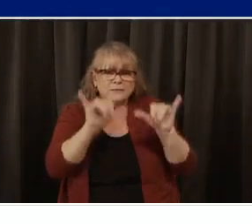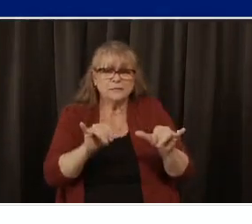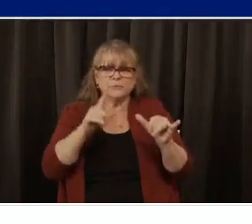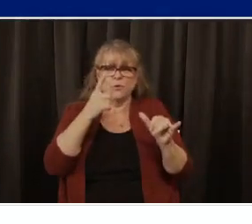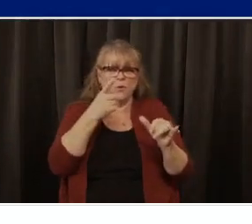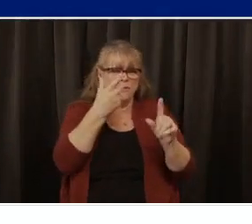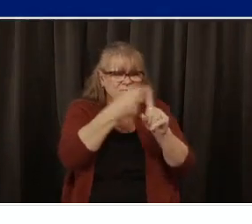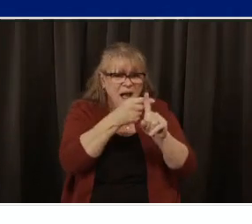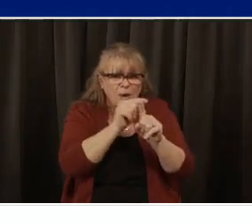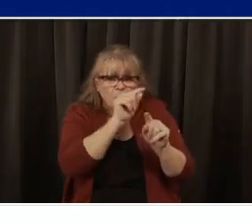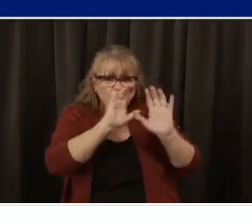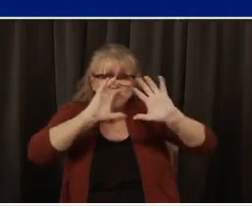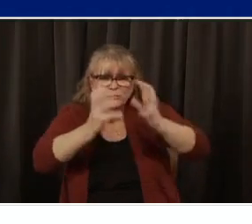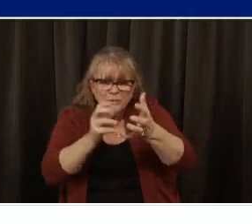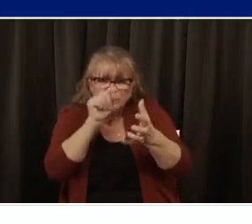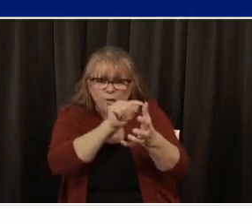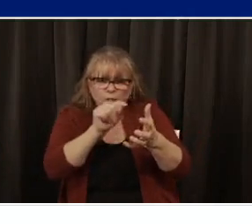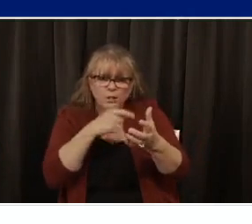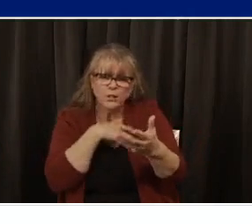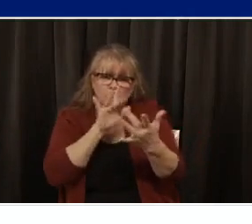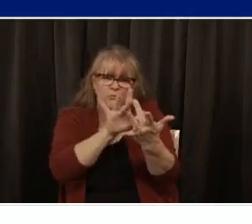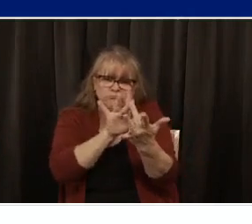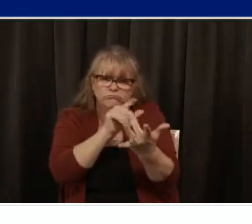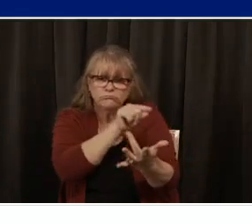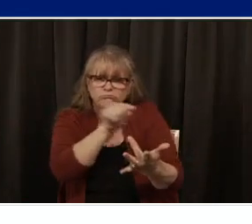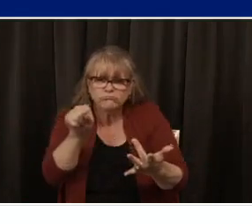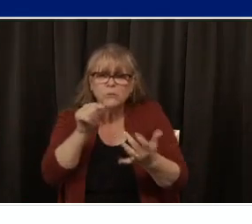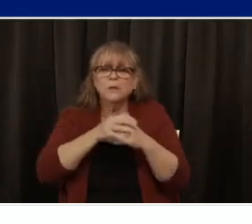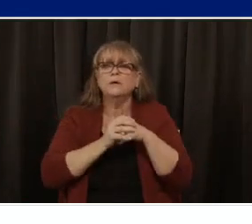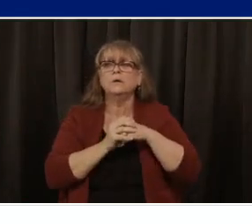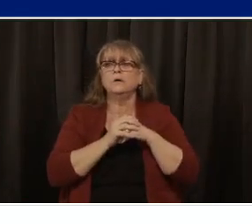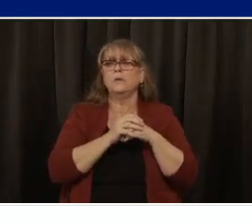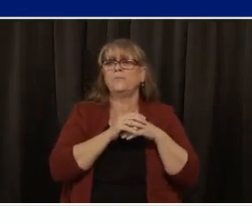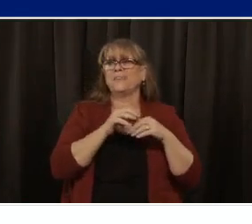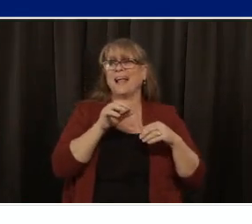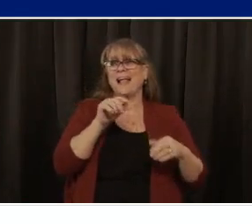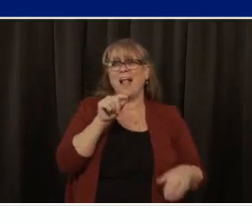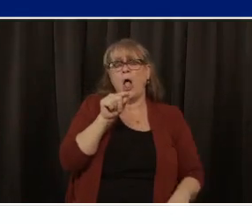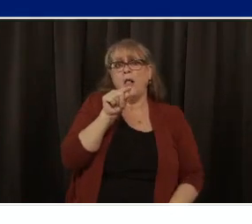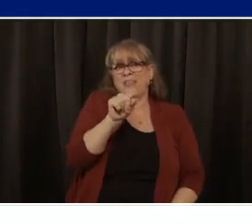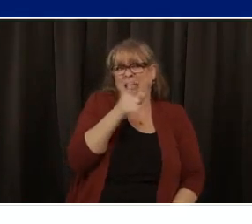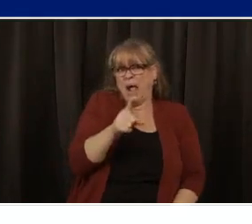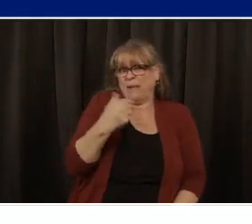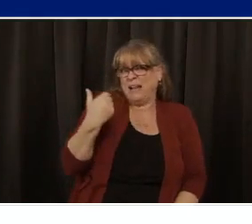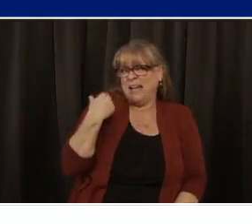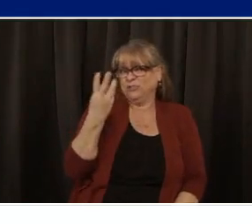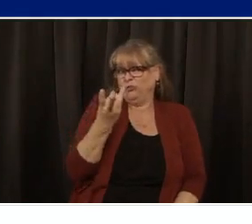think about it, we had the call just three o'clock on Wednesday, with me, the Chief Medical Officer,